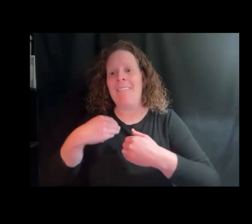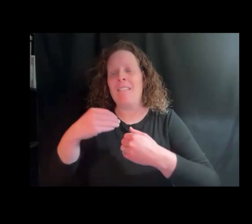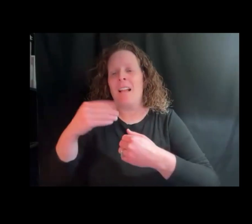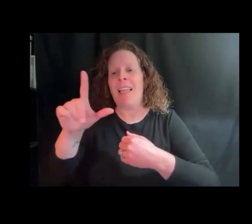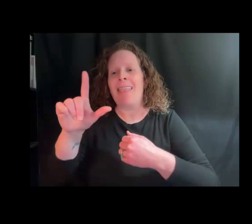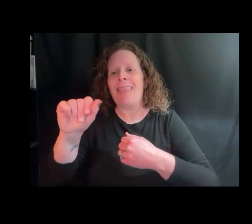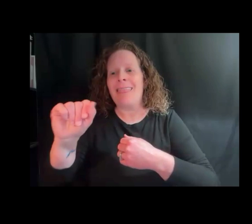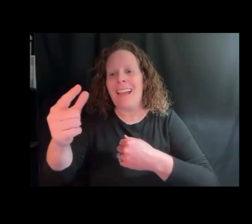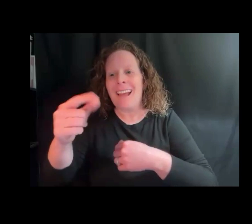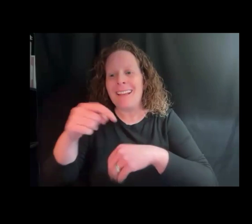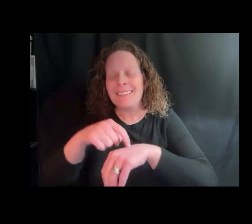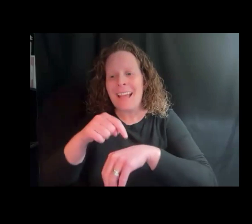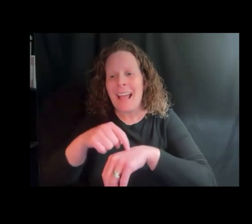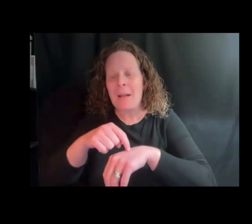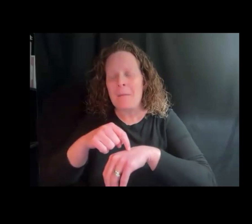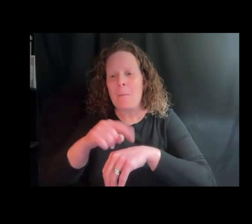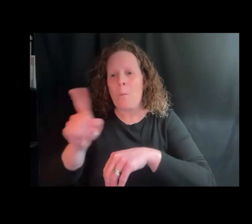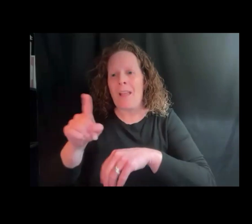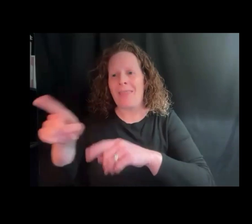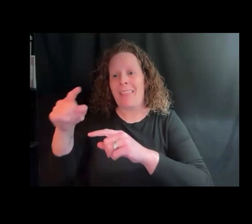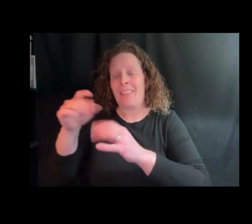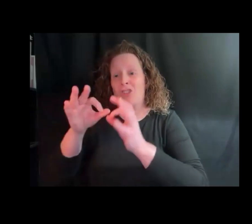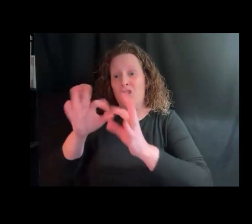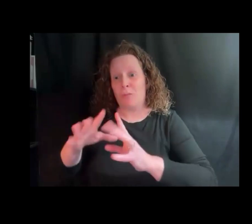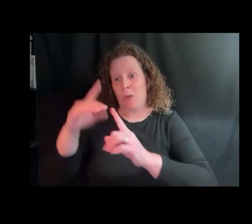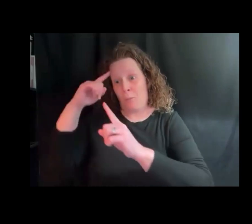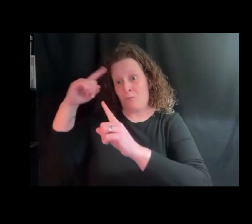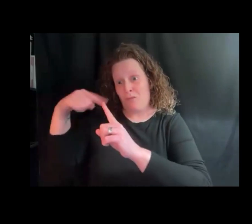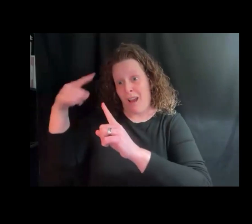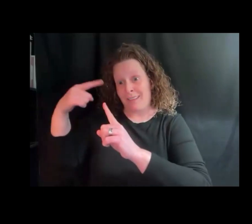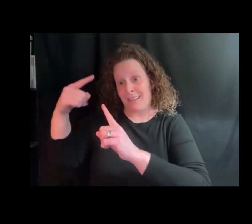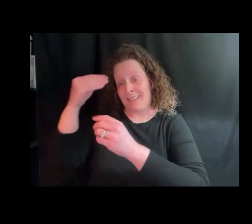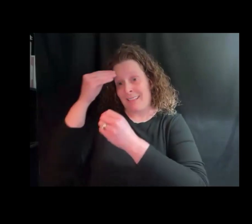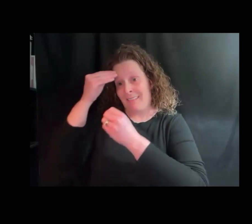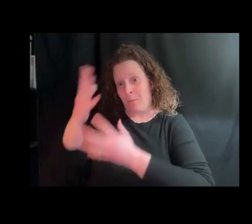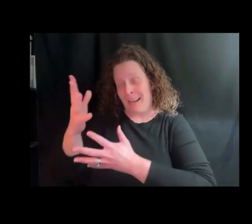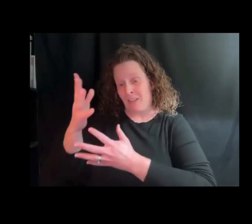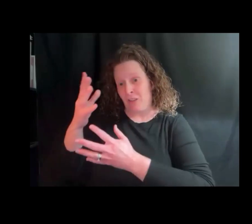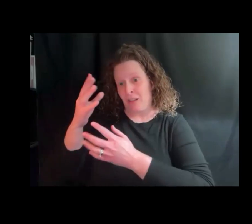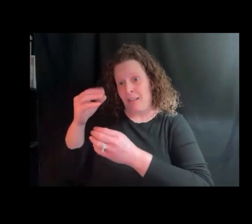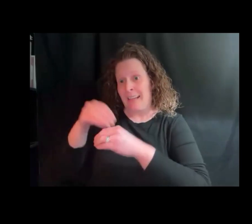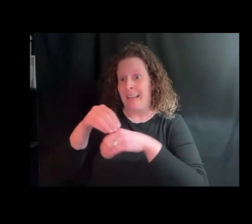They're still saying what you said. There's a lag time where the interpreter has processed